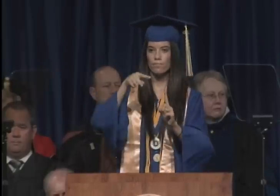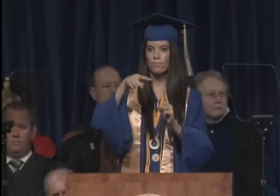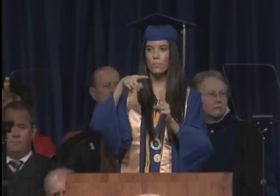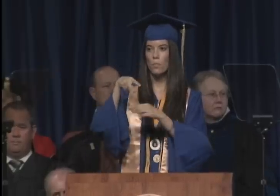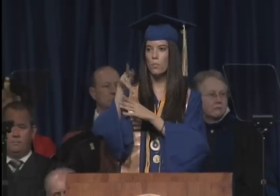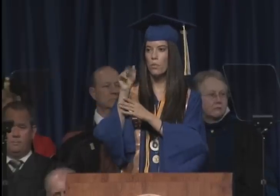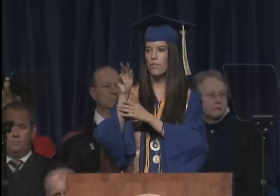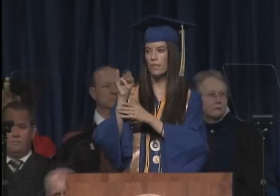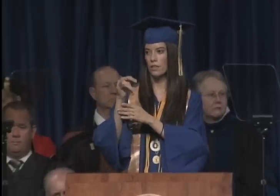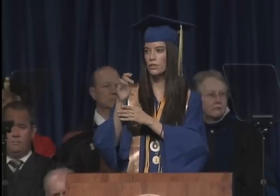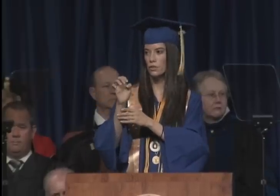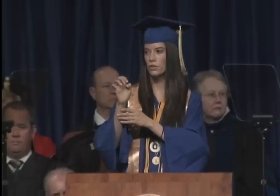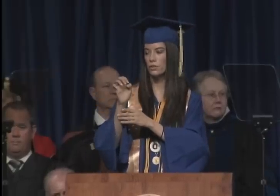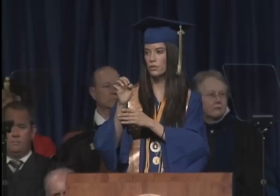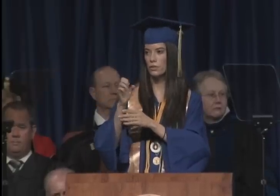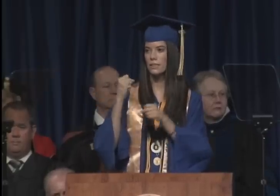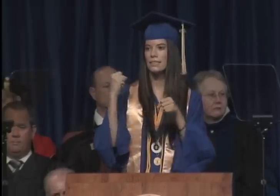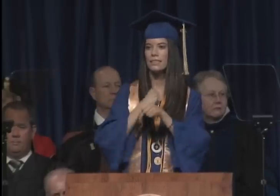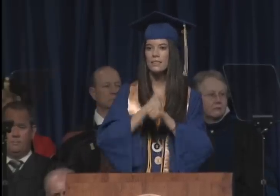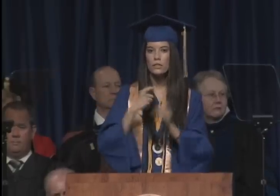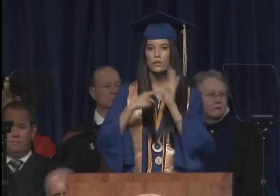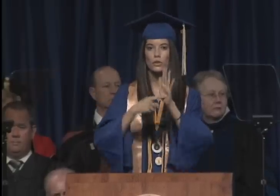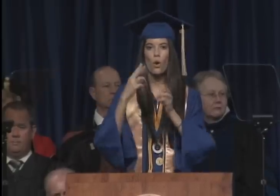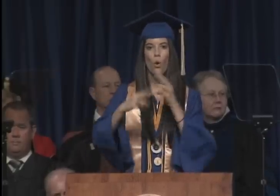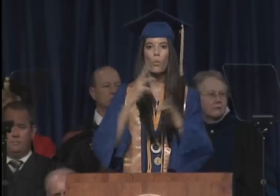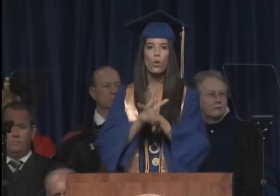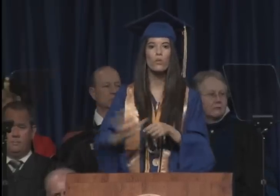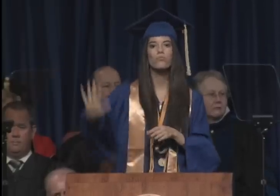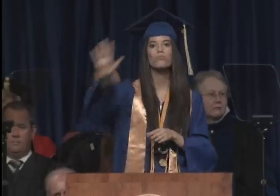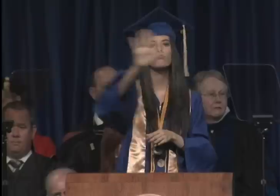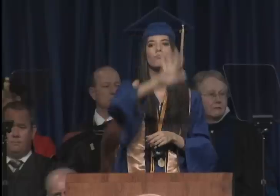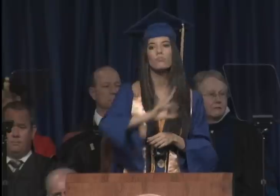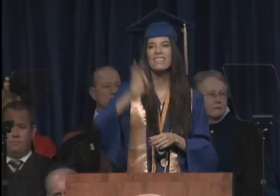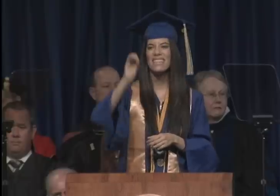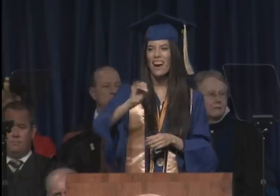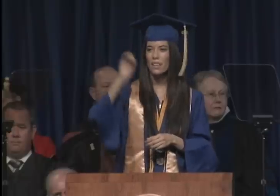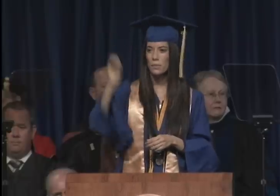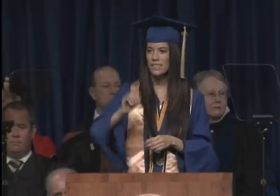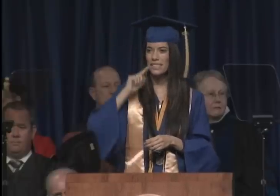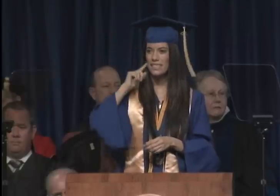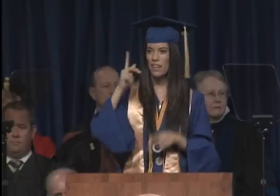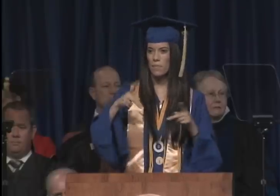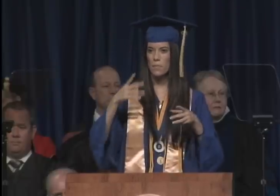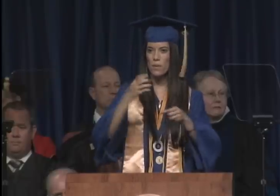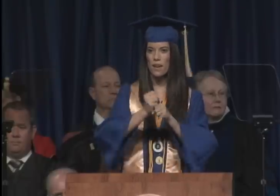we have received is a privilege.